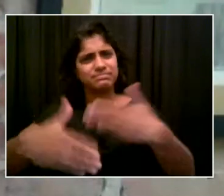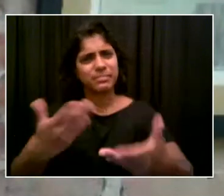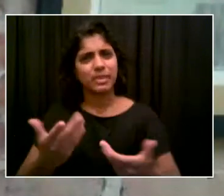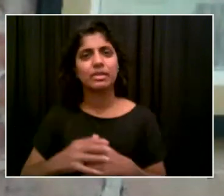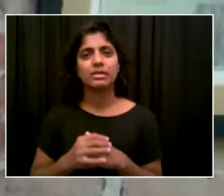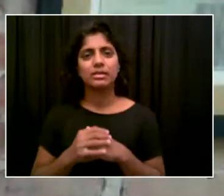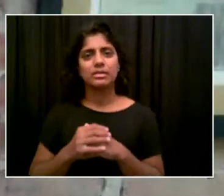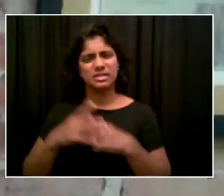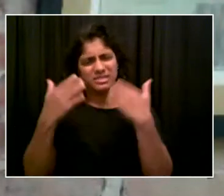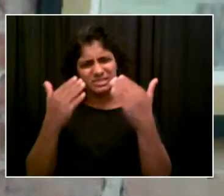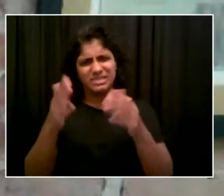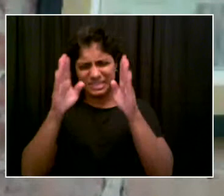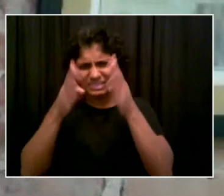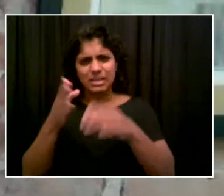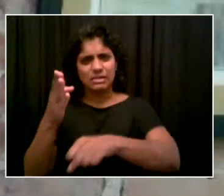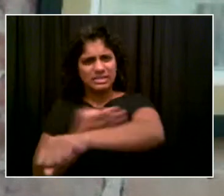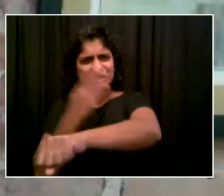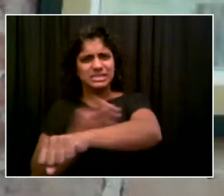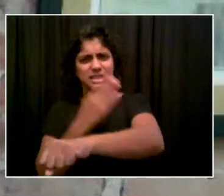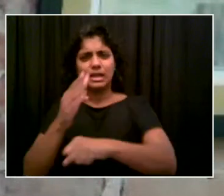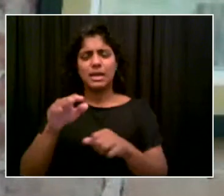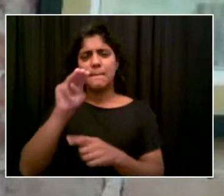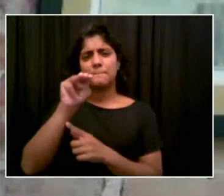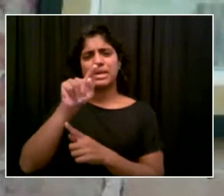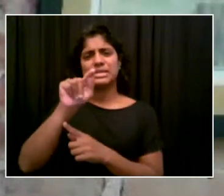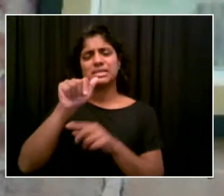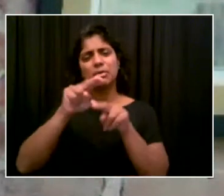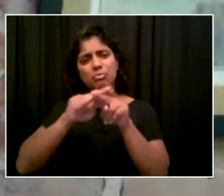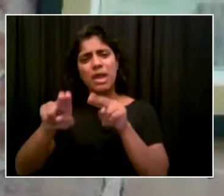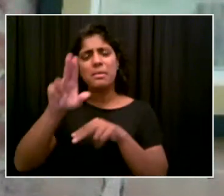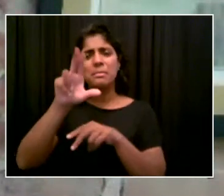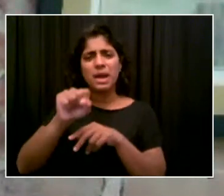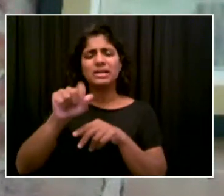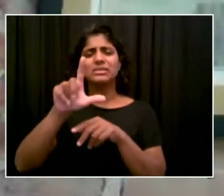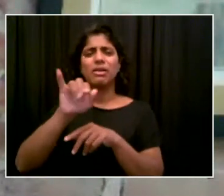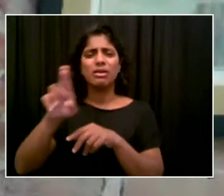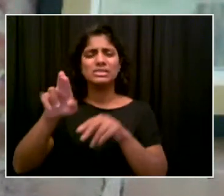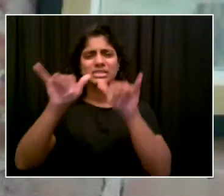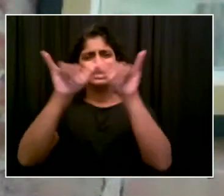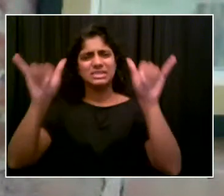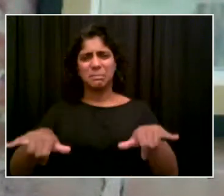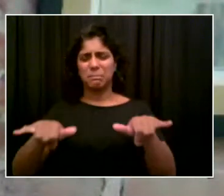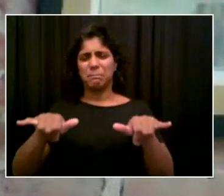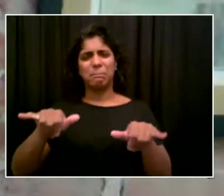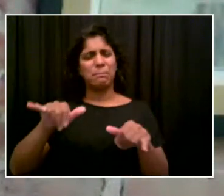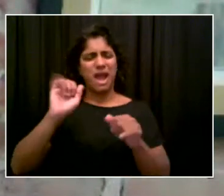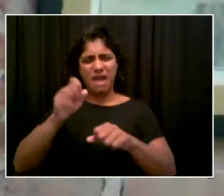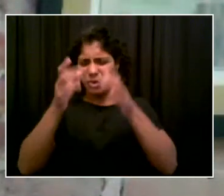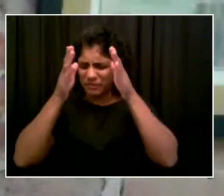MODERNIZE UOR SIGNALS MAKE SURE OUR STATIONS ARE